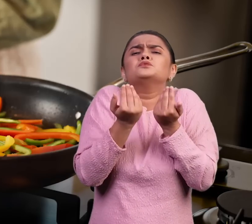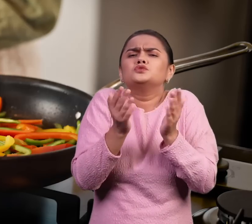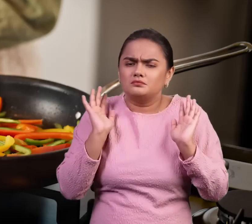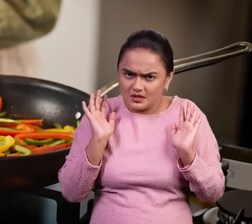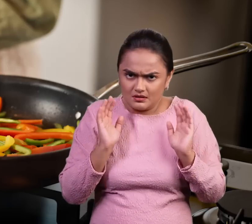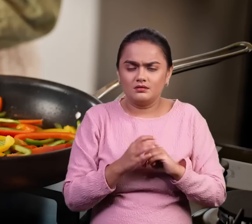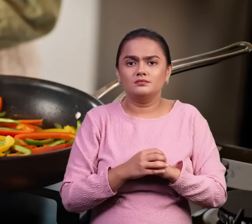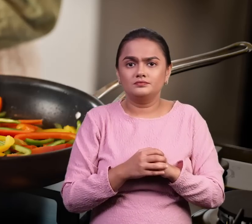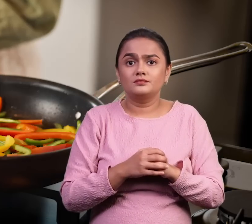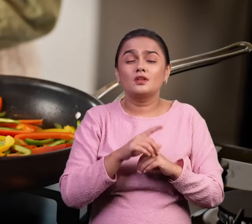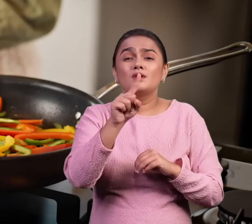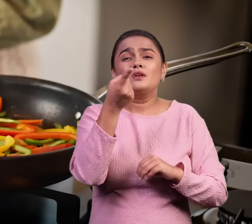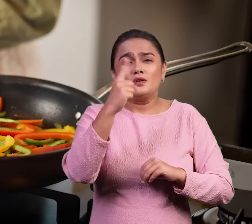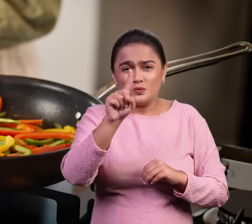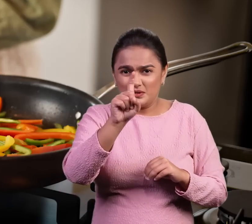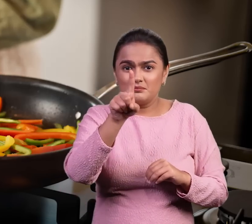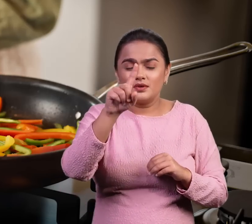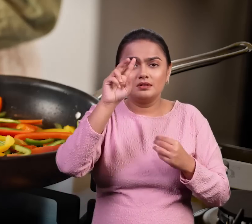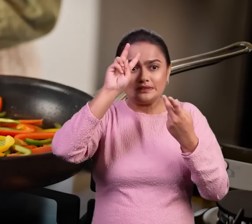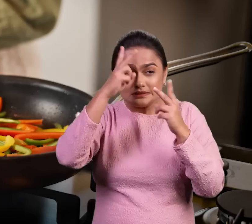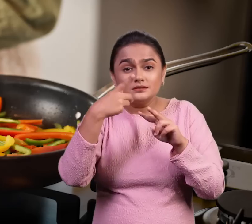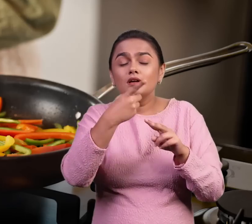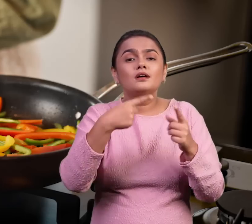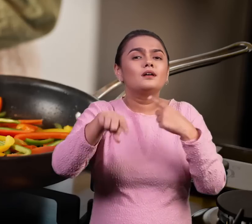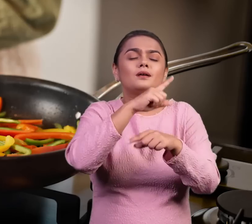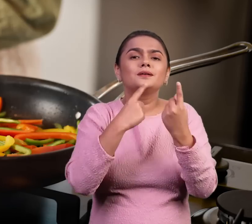So, let's talk about some other misconceptions.